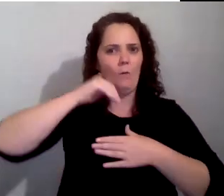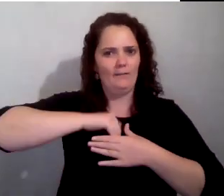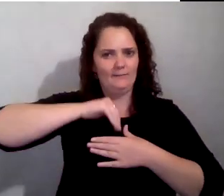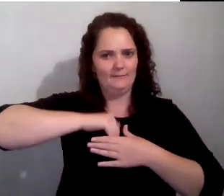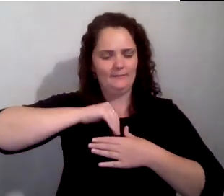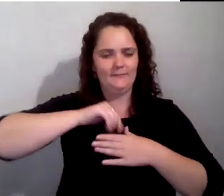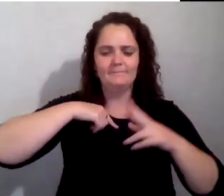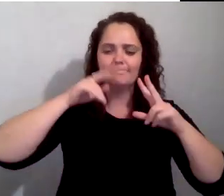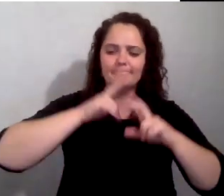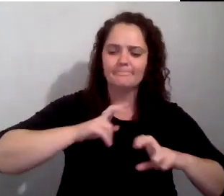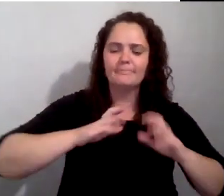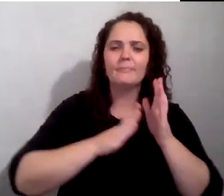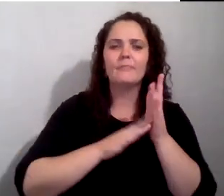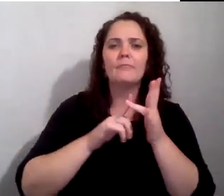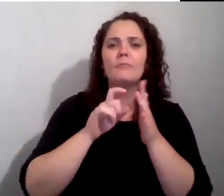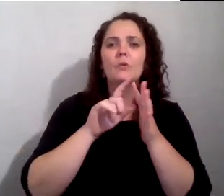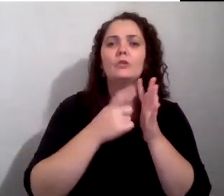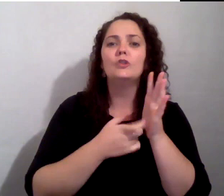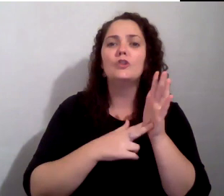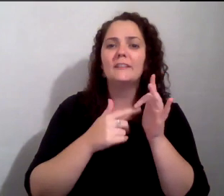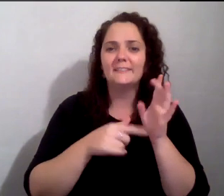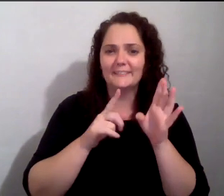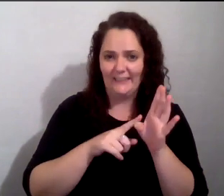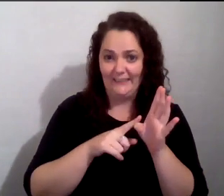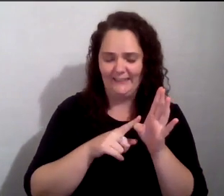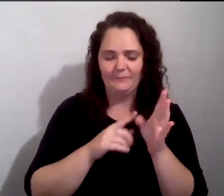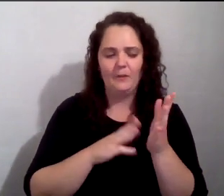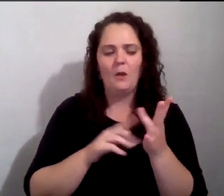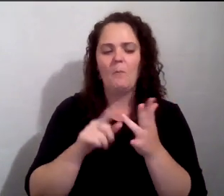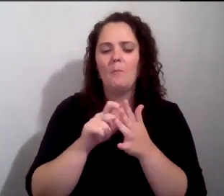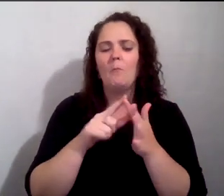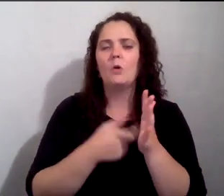modernity and modernism within Australia. First